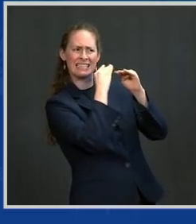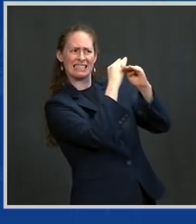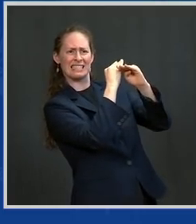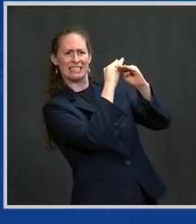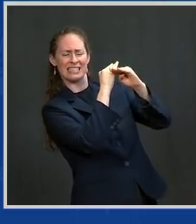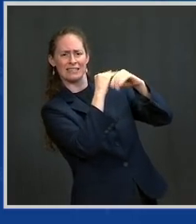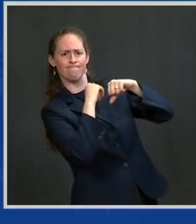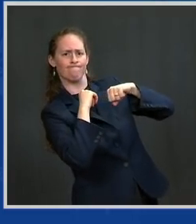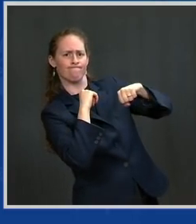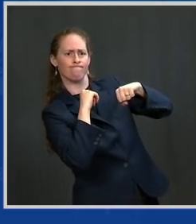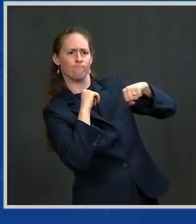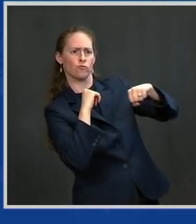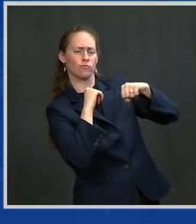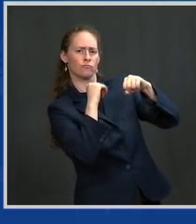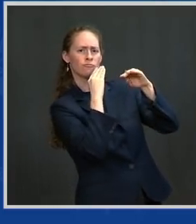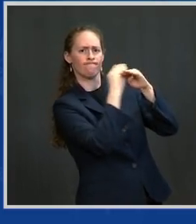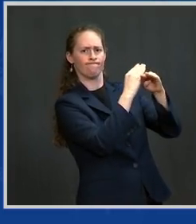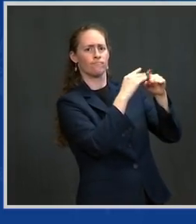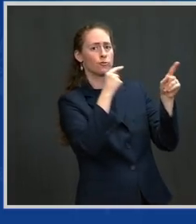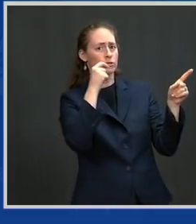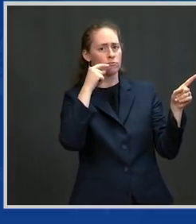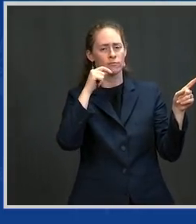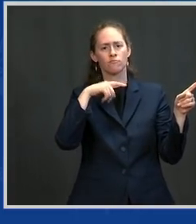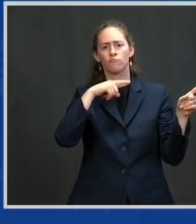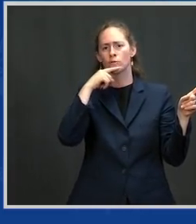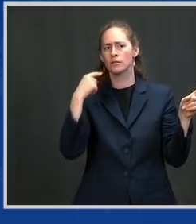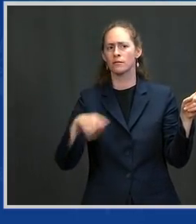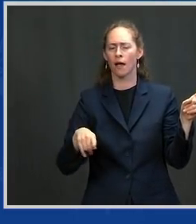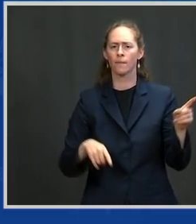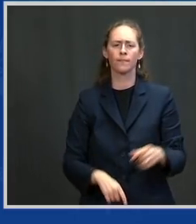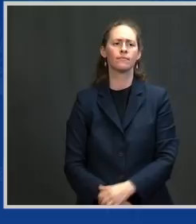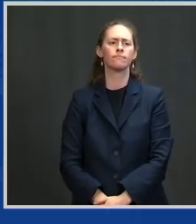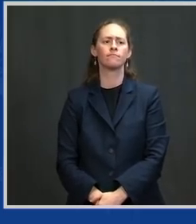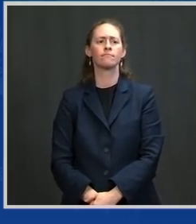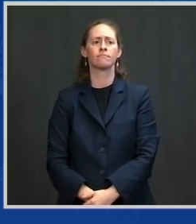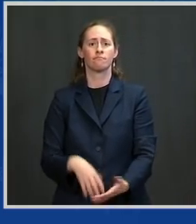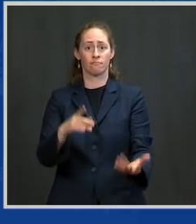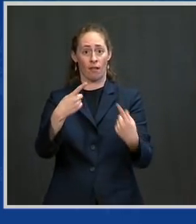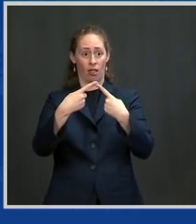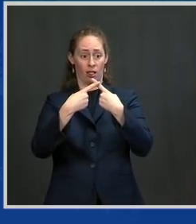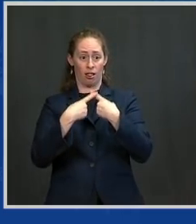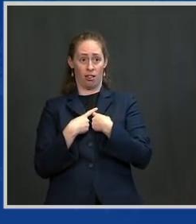And it will not just depend on me whether or not we conclude that --